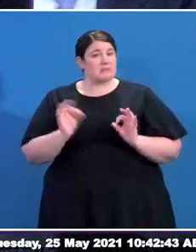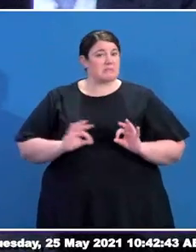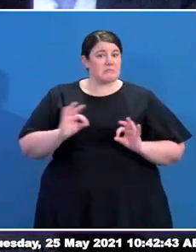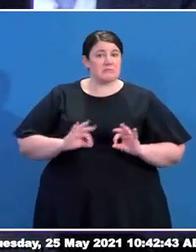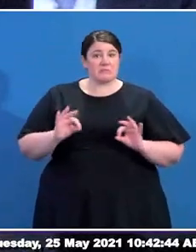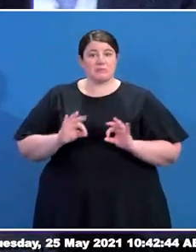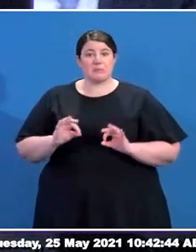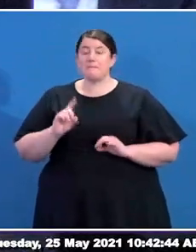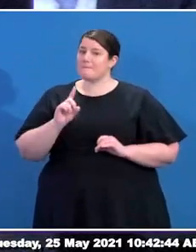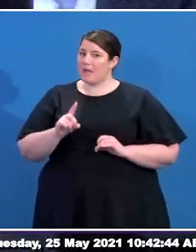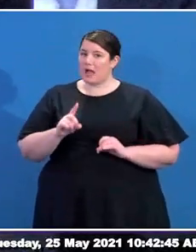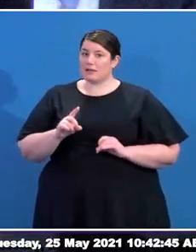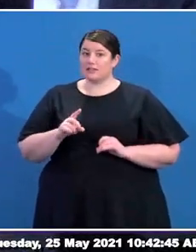he certainly wasn't her favorite,